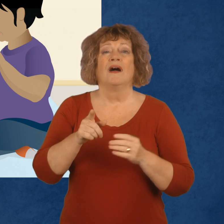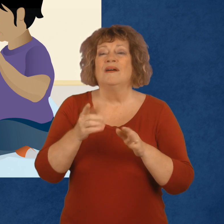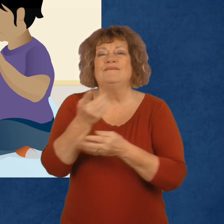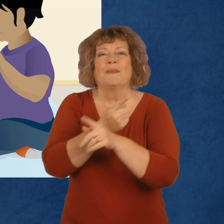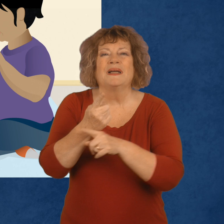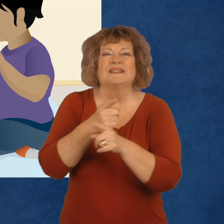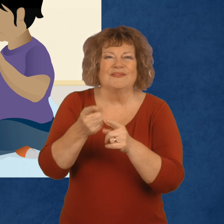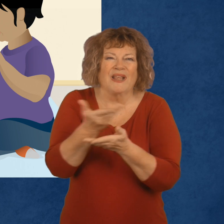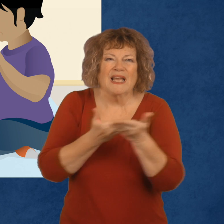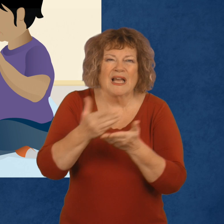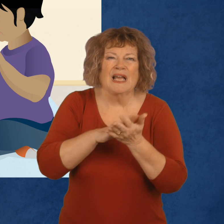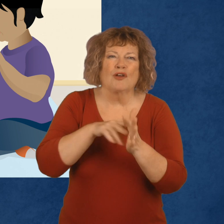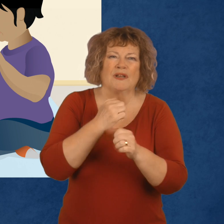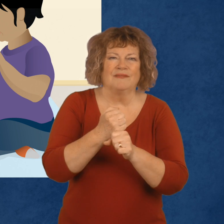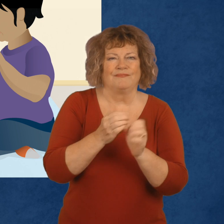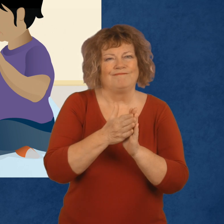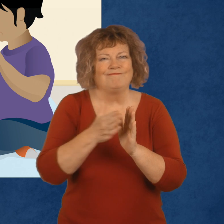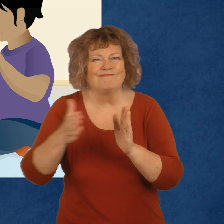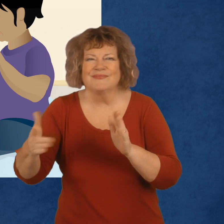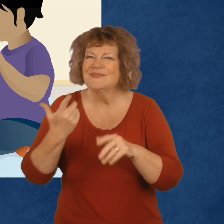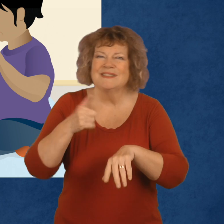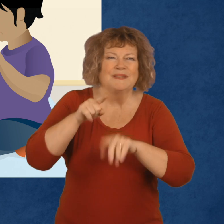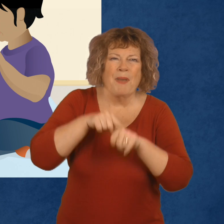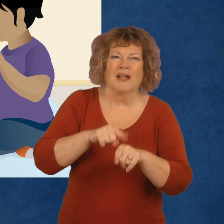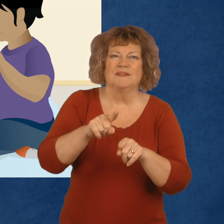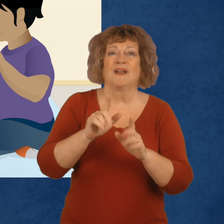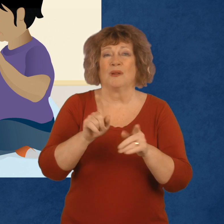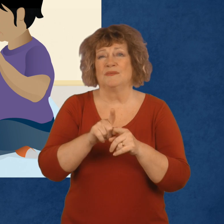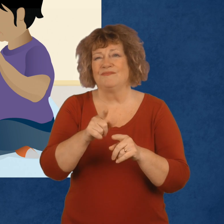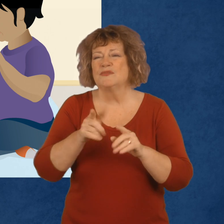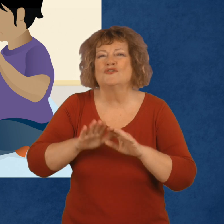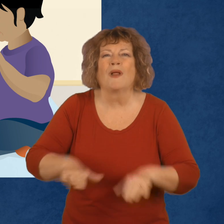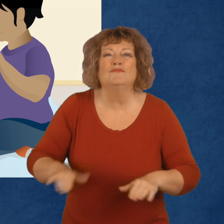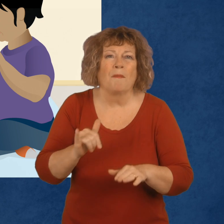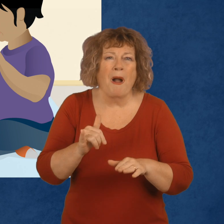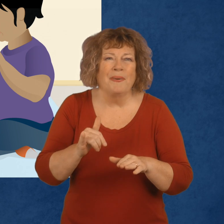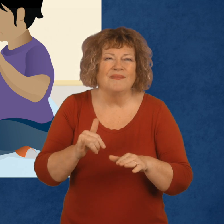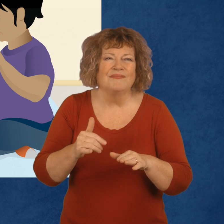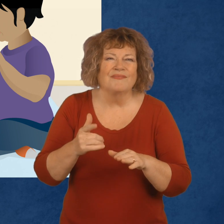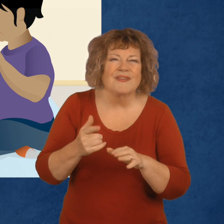If you have young children, it's a good idea to ask a friend or relative to look after them during the hearing.